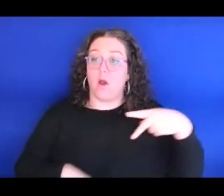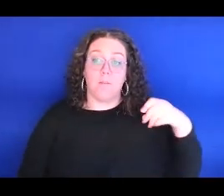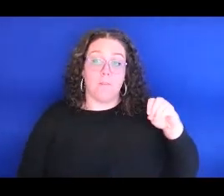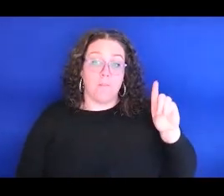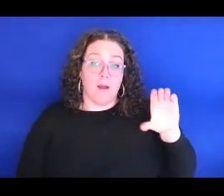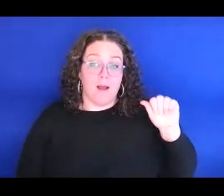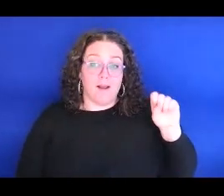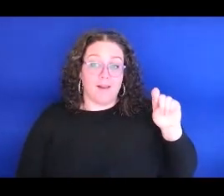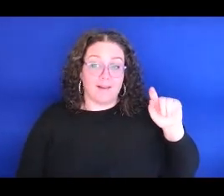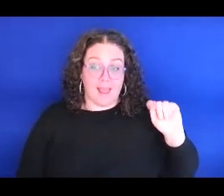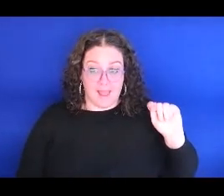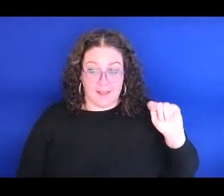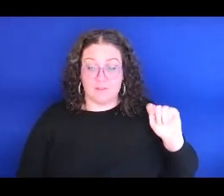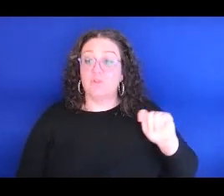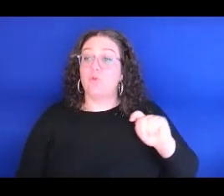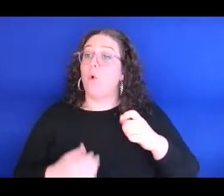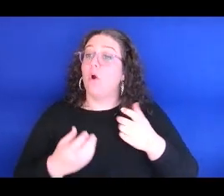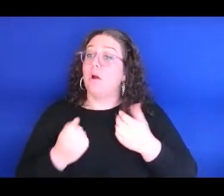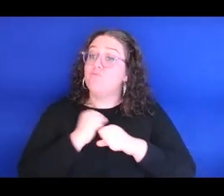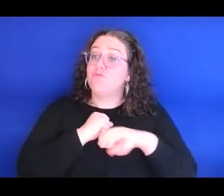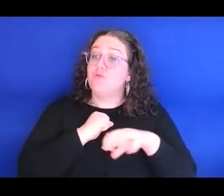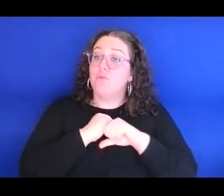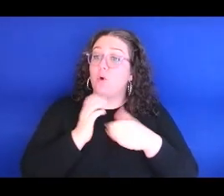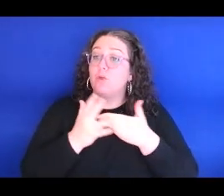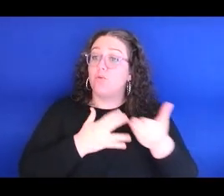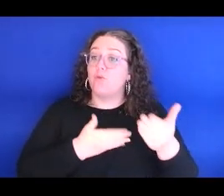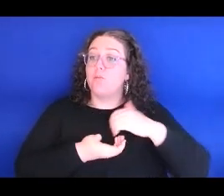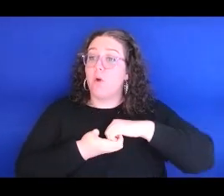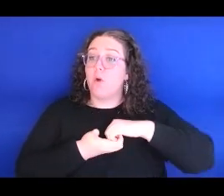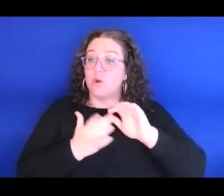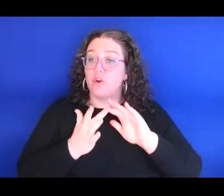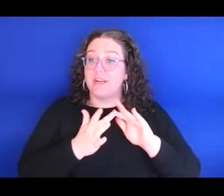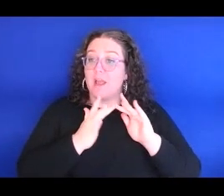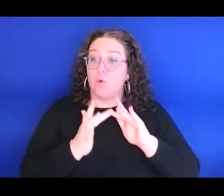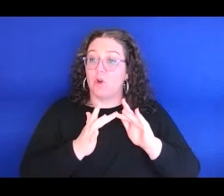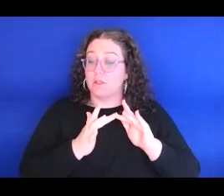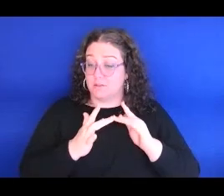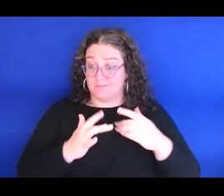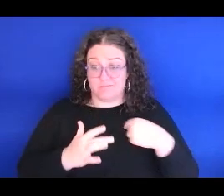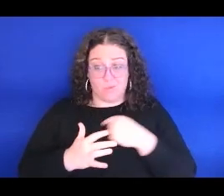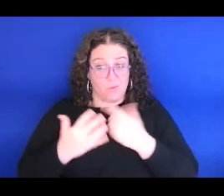or promoted through partner networks. We’ve even created Material Spotlight